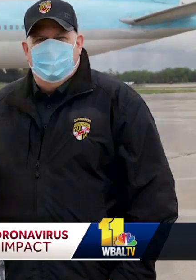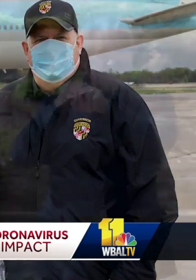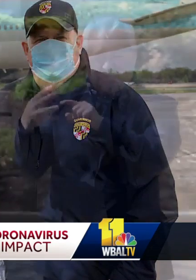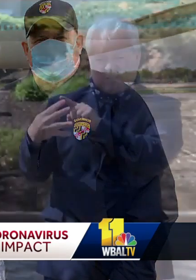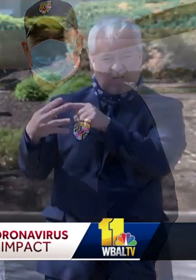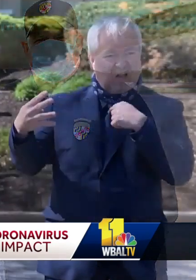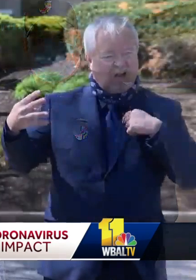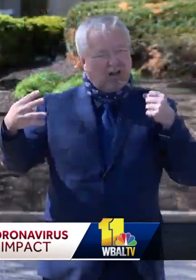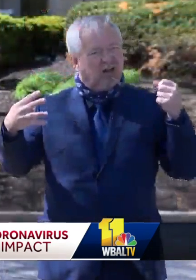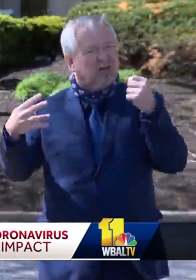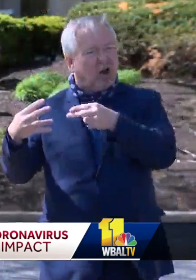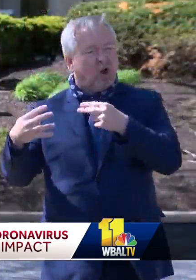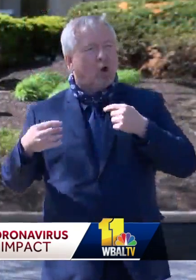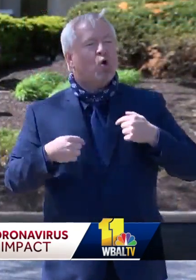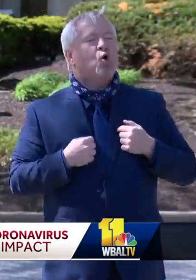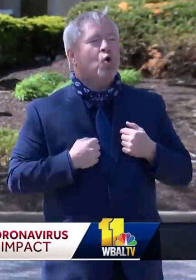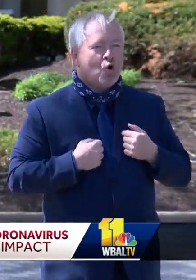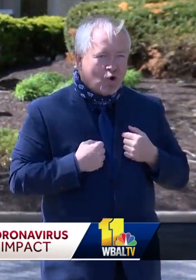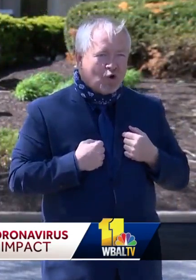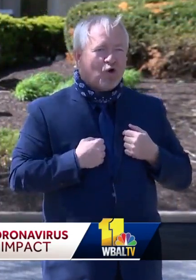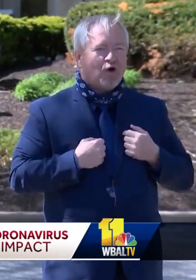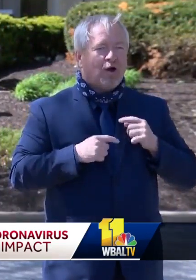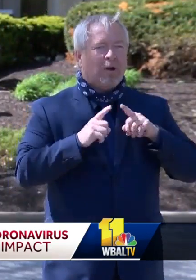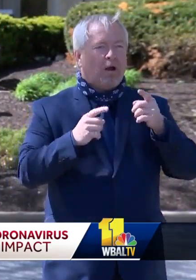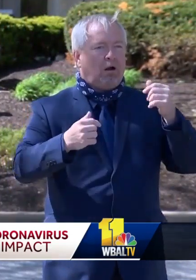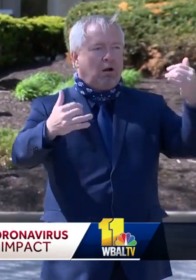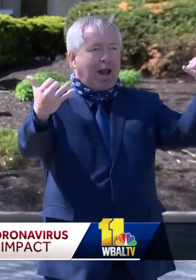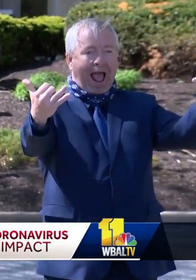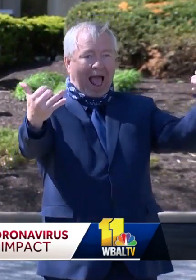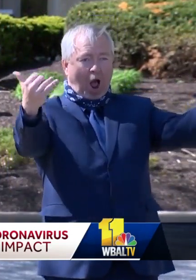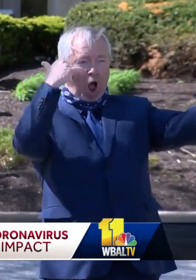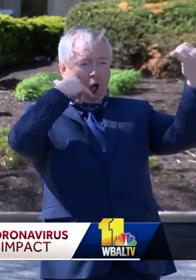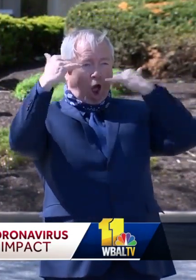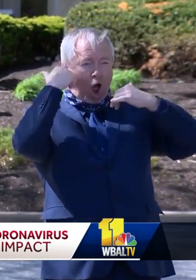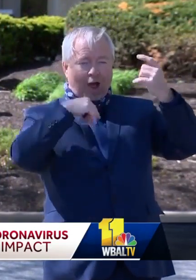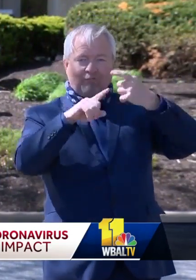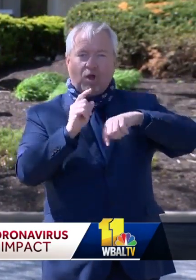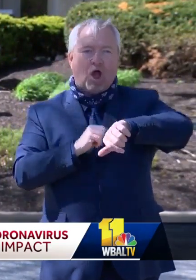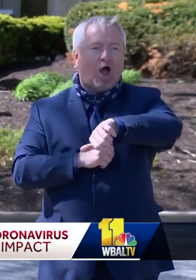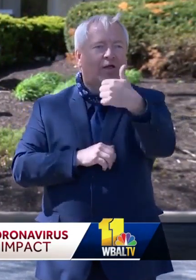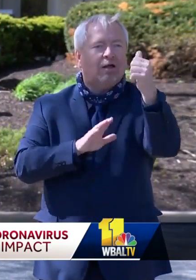FRIENDSHIP. ANNOUNCED MONDAY AFTER THE DELIVERY OF HALF A MILLION CORONAVIRUS TESTS.